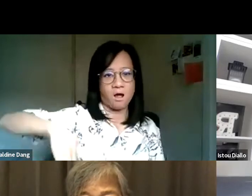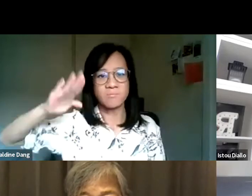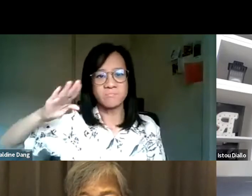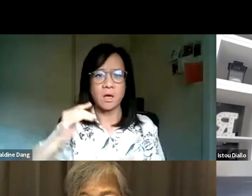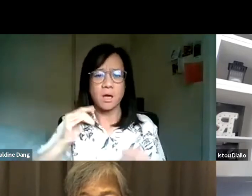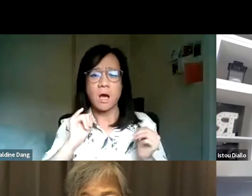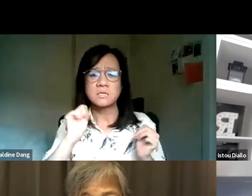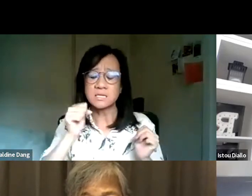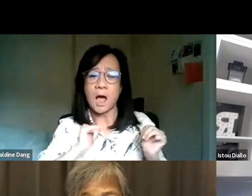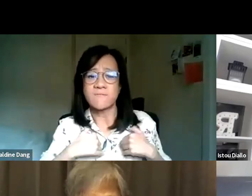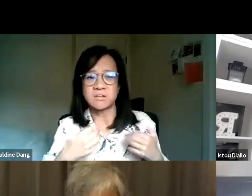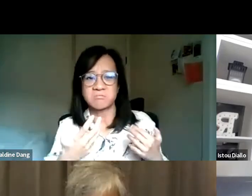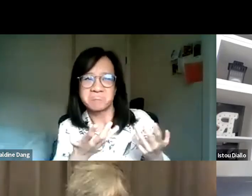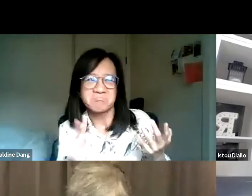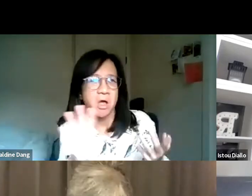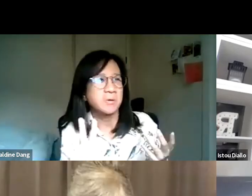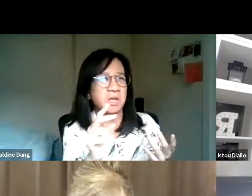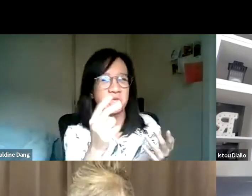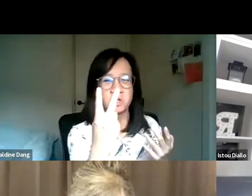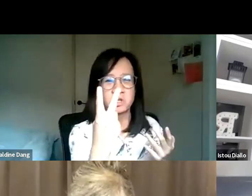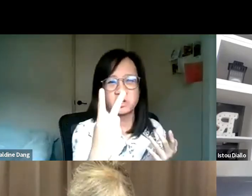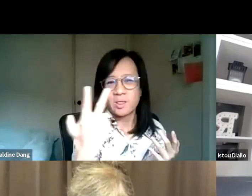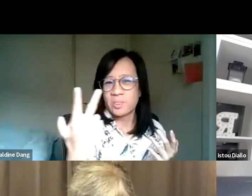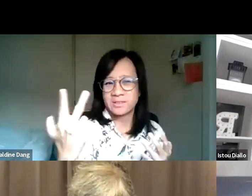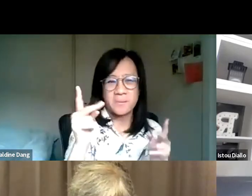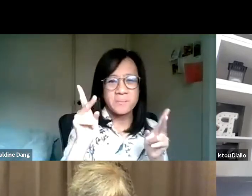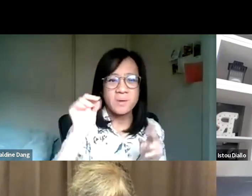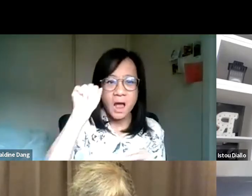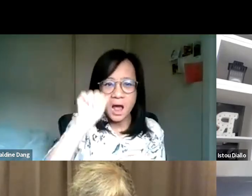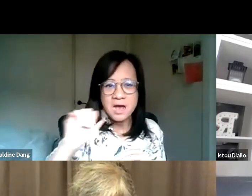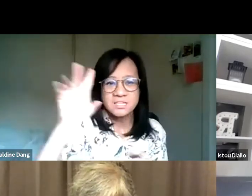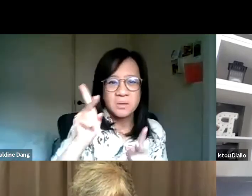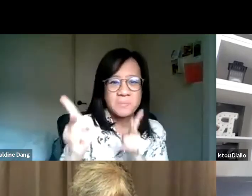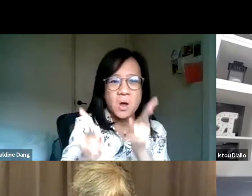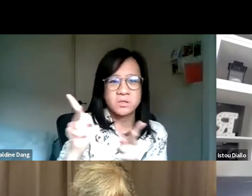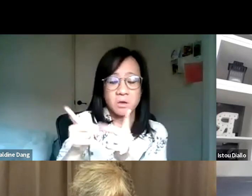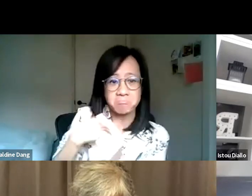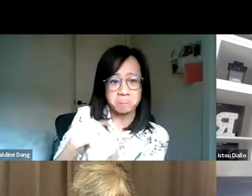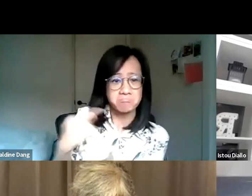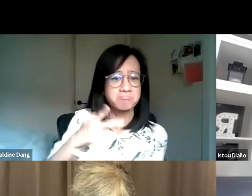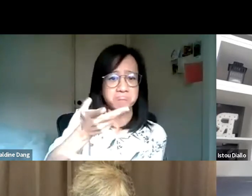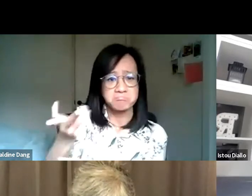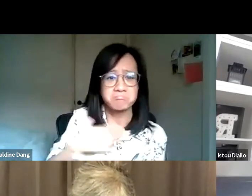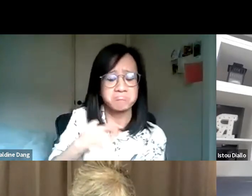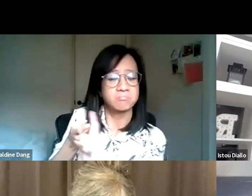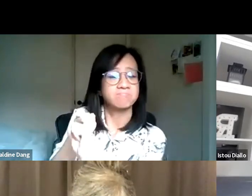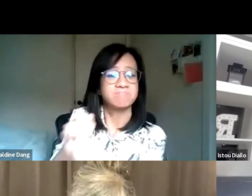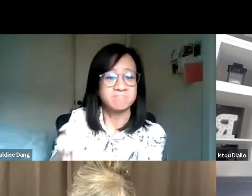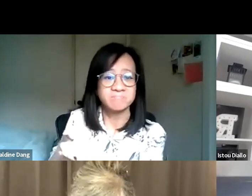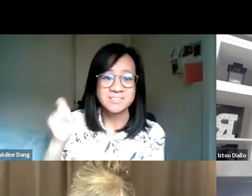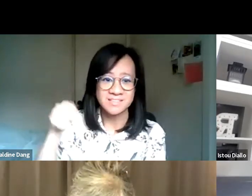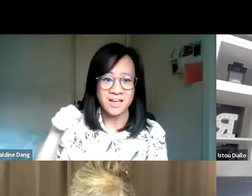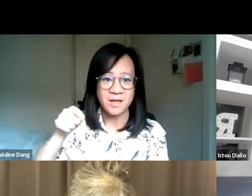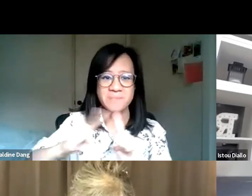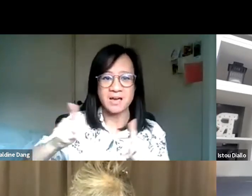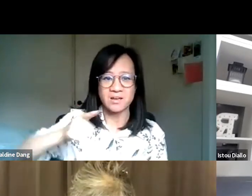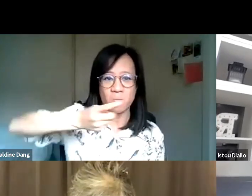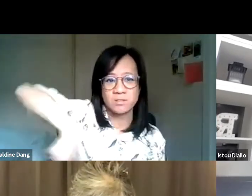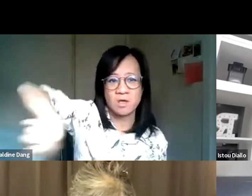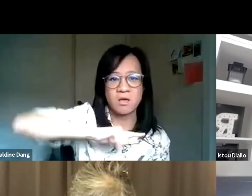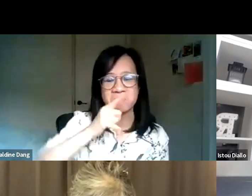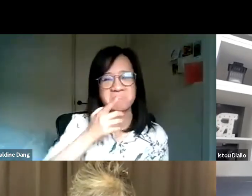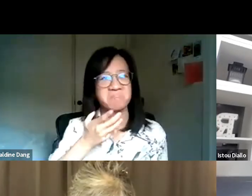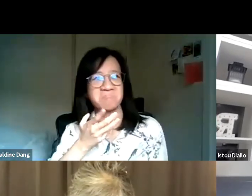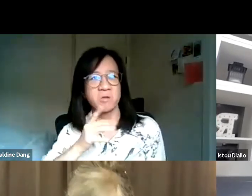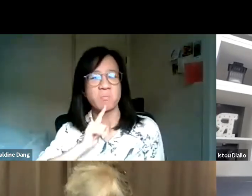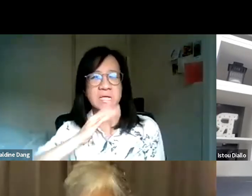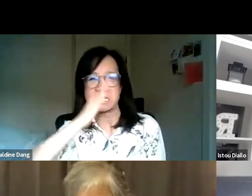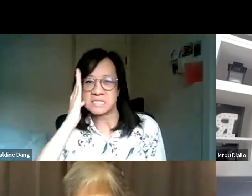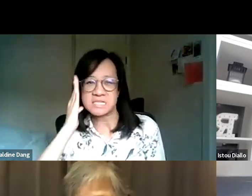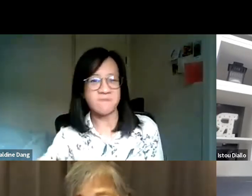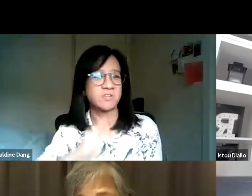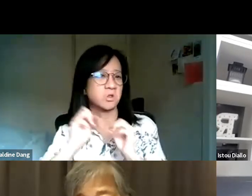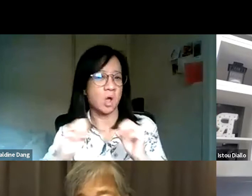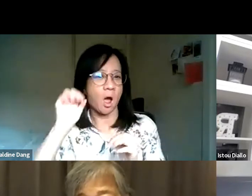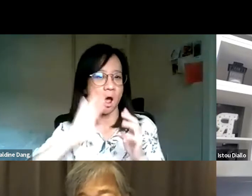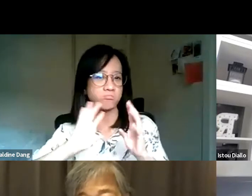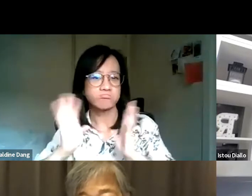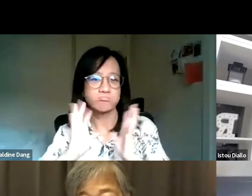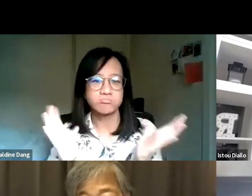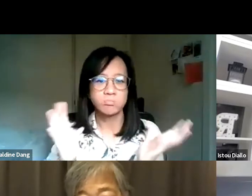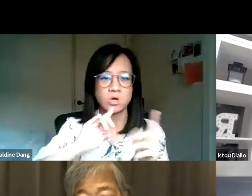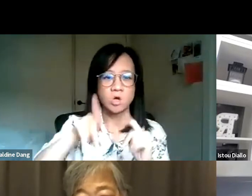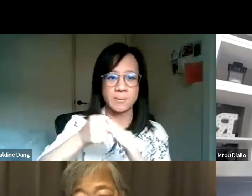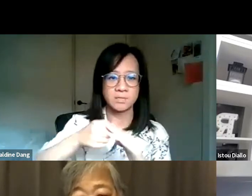Growing up, I had maybe two or three Asian friends, and we were close, but we never really